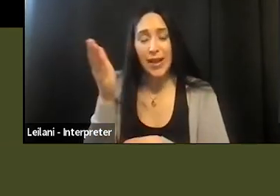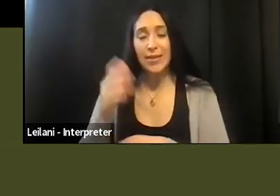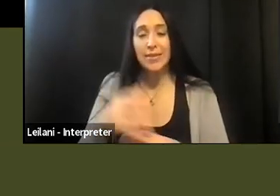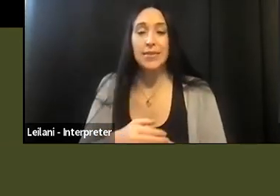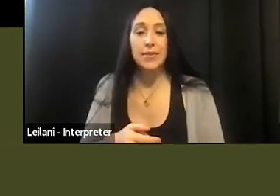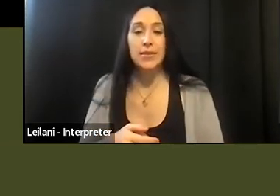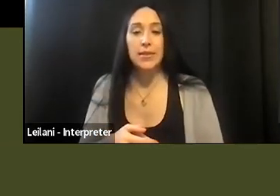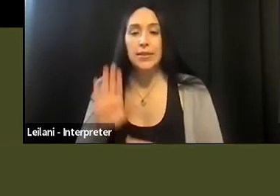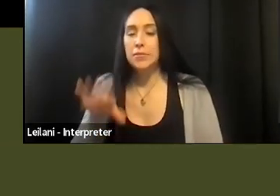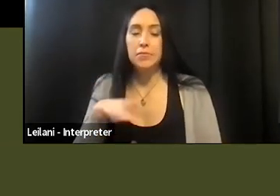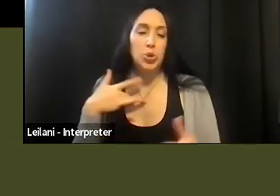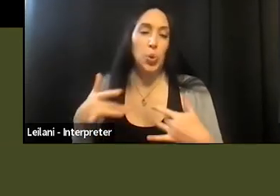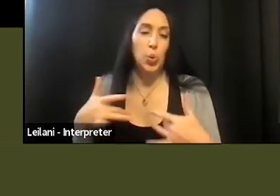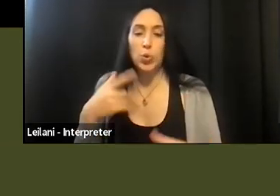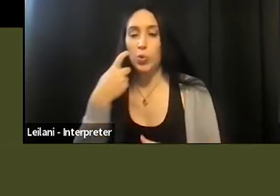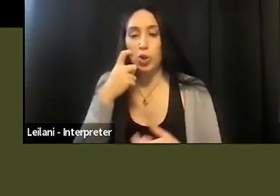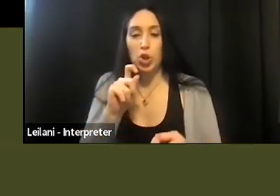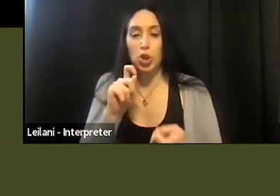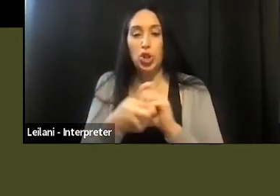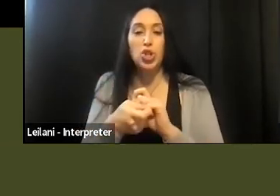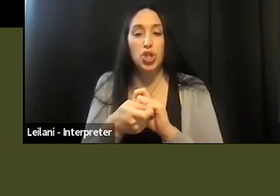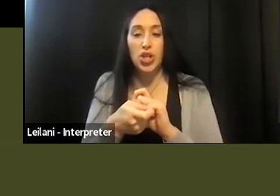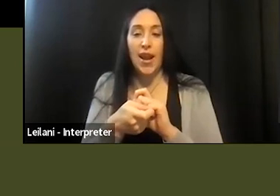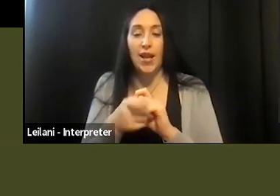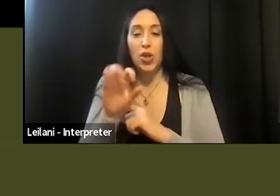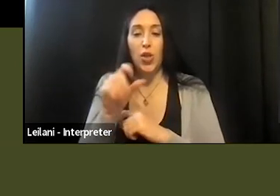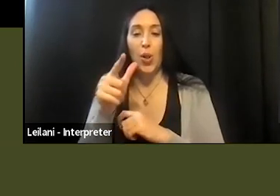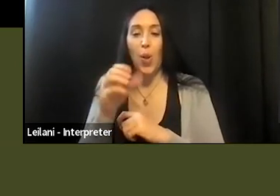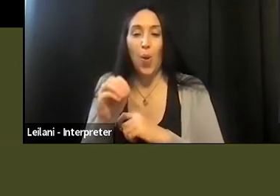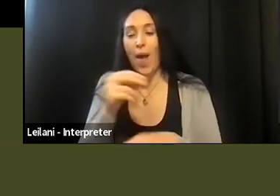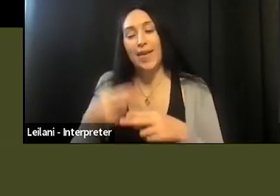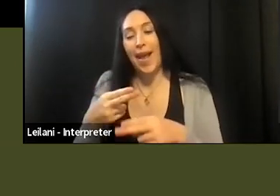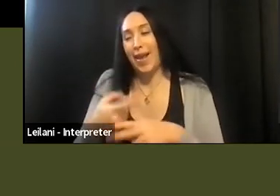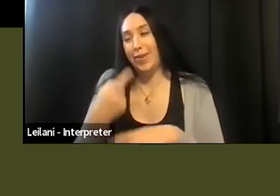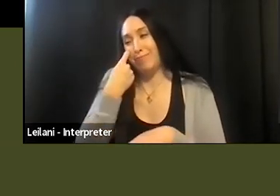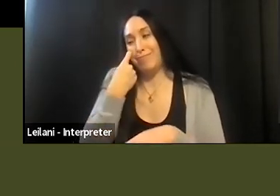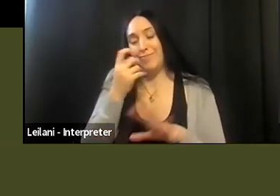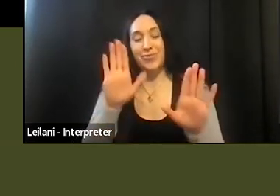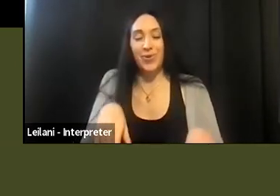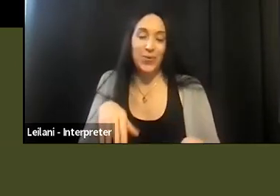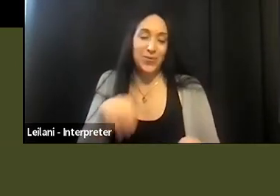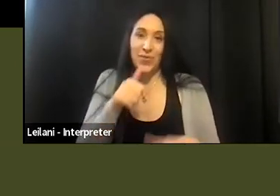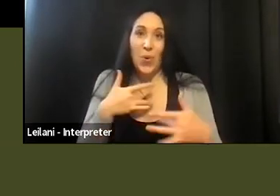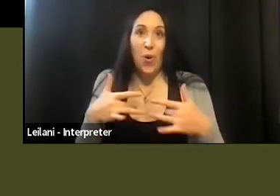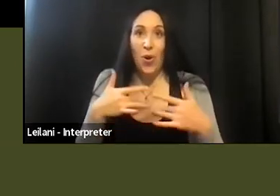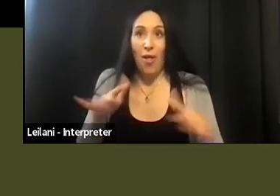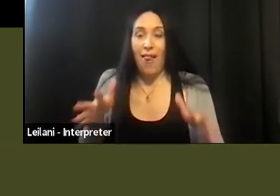we just changed the logo and dropped the "The" not long ago. So no big deal, we've been known by many names.